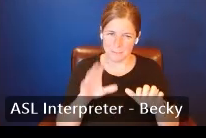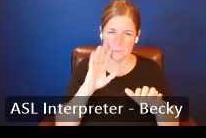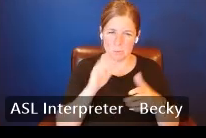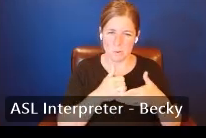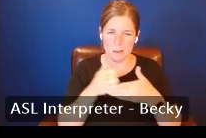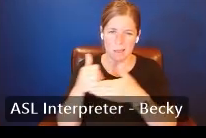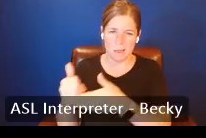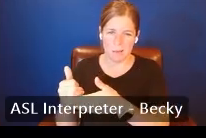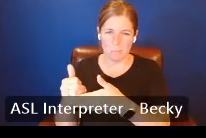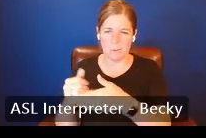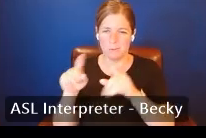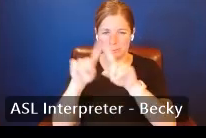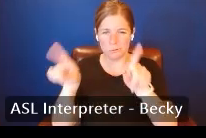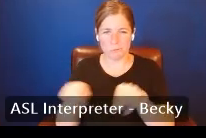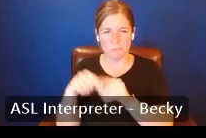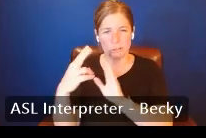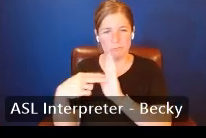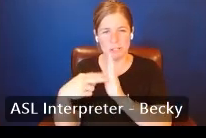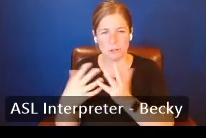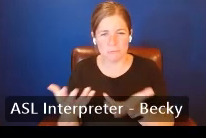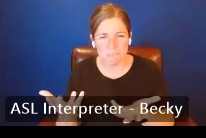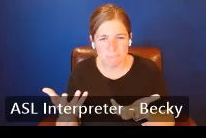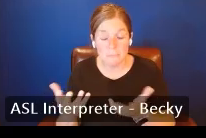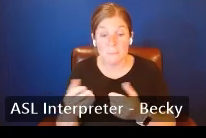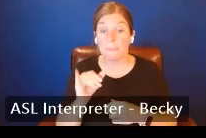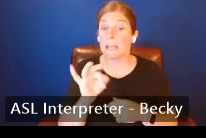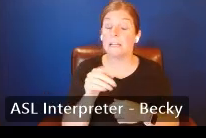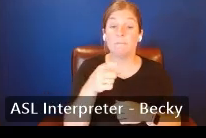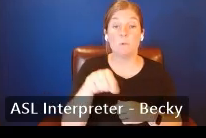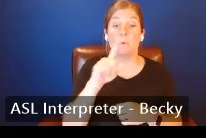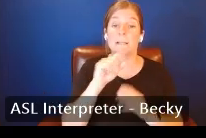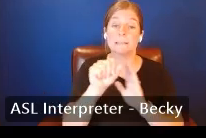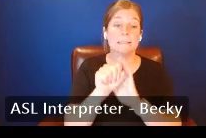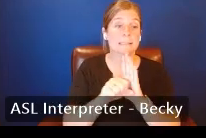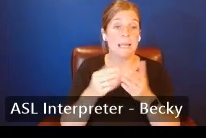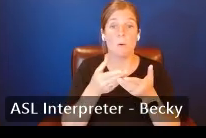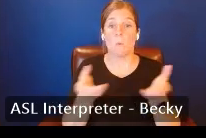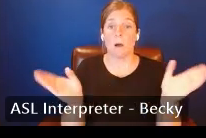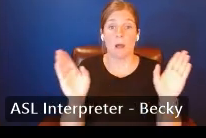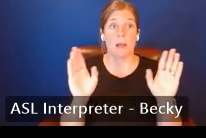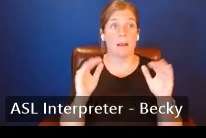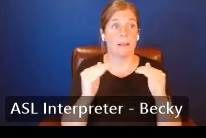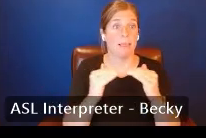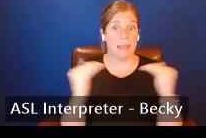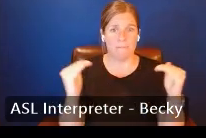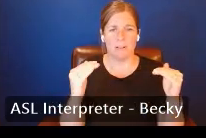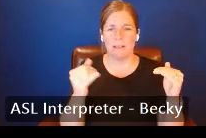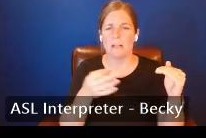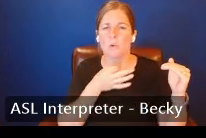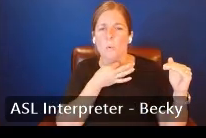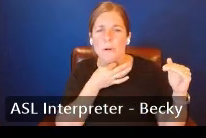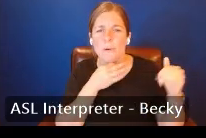At what point, if you were at a statewide level and querying all air quality permits,